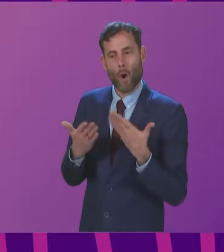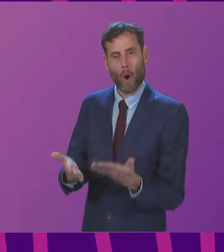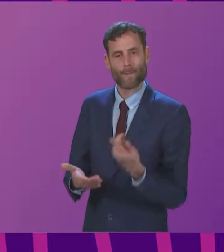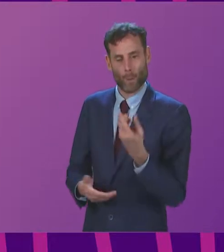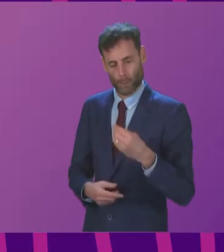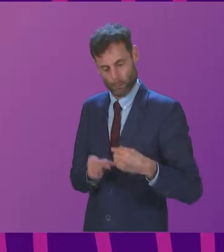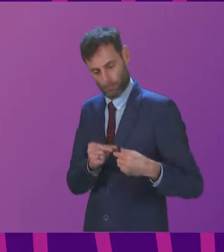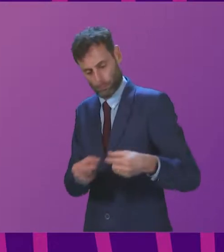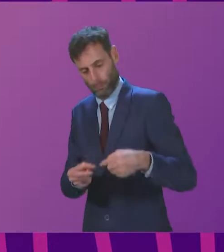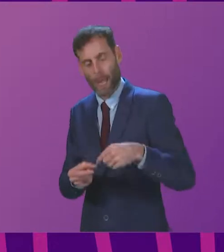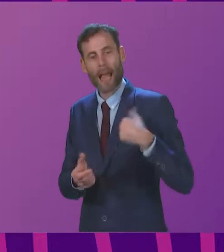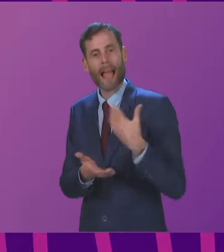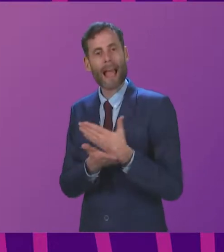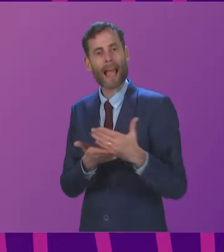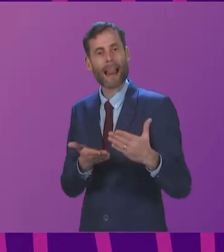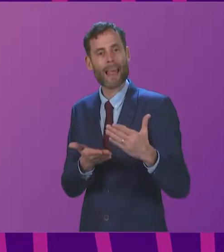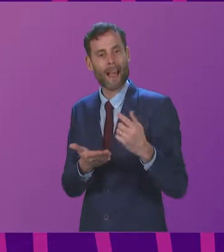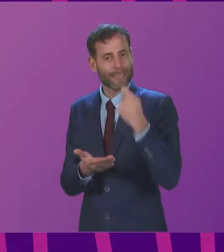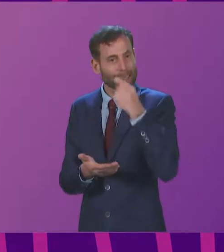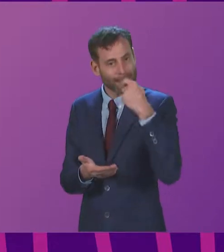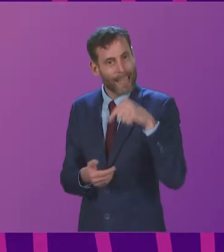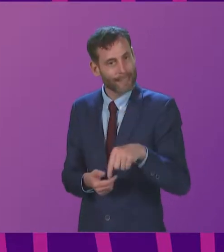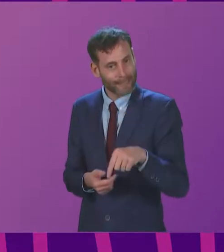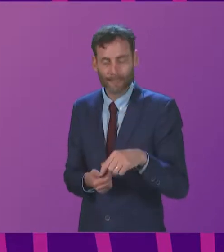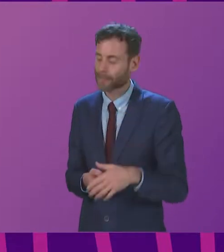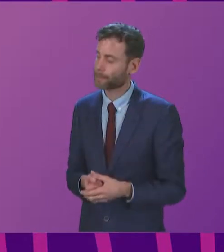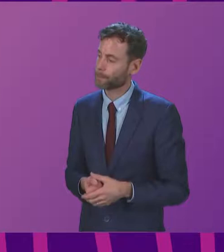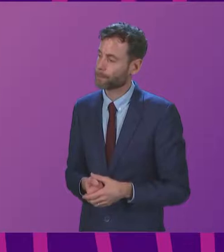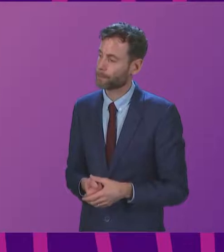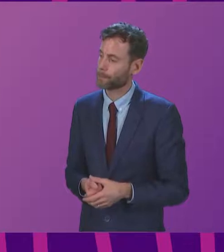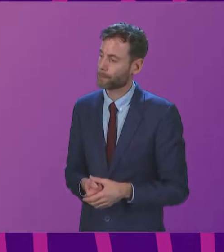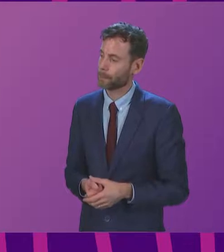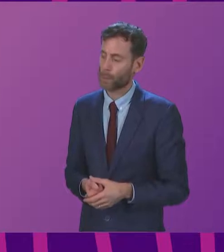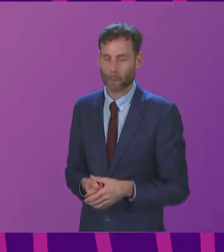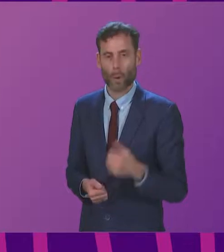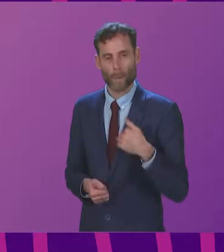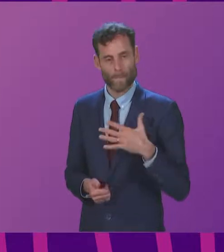and help our wider efforts to stem transmission through greater use of LFD tests more generally.